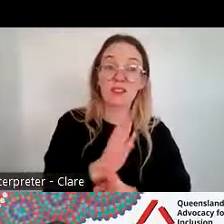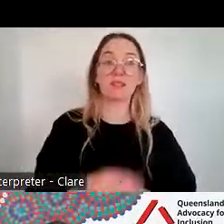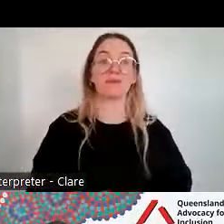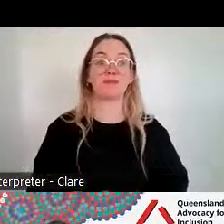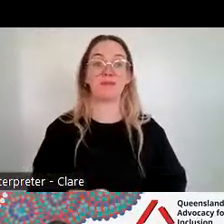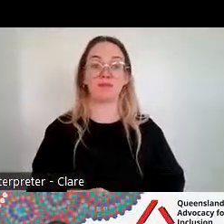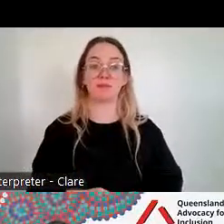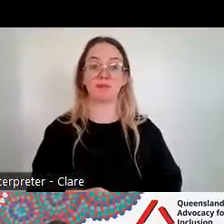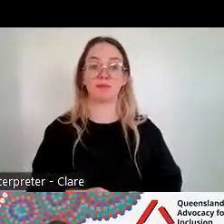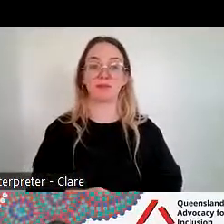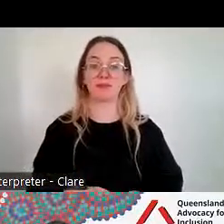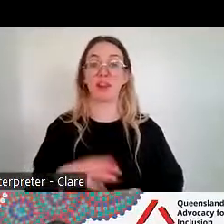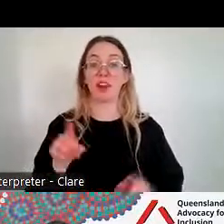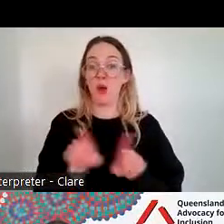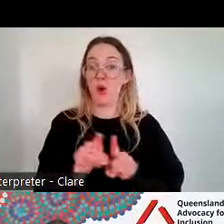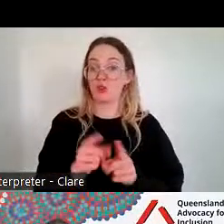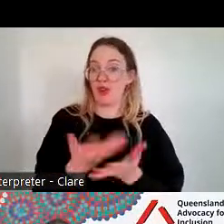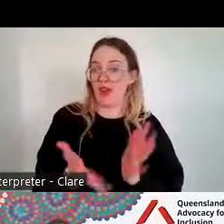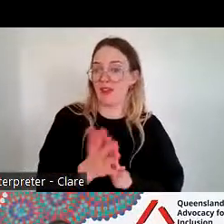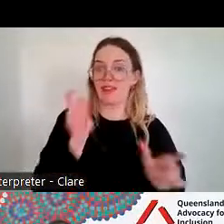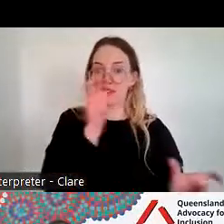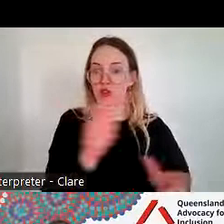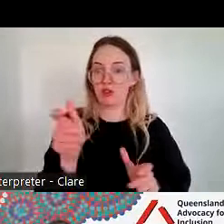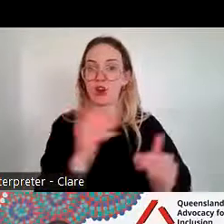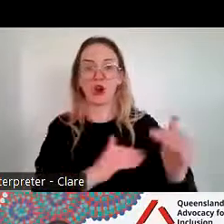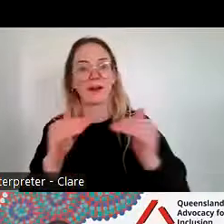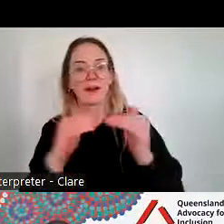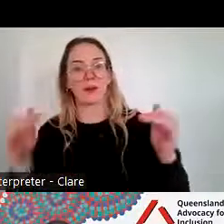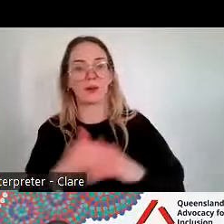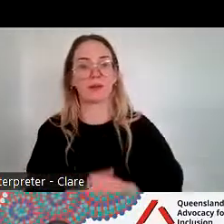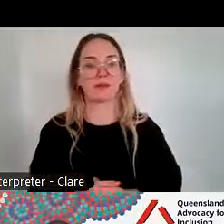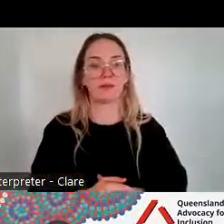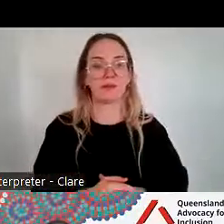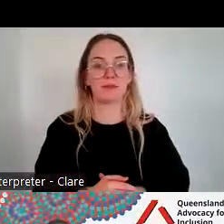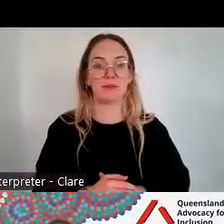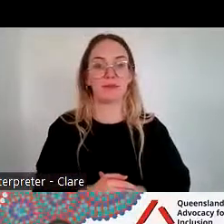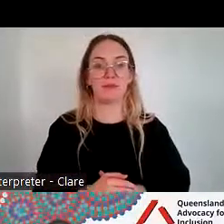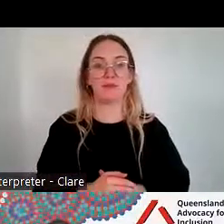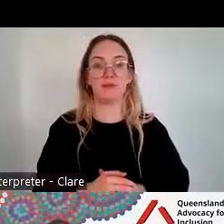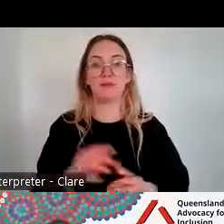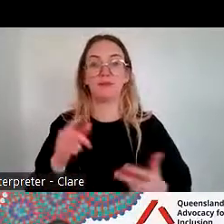basis. The 9th general principle relates to person or entity performing a function or